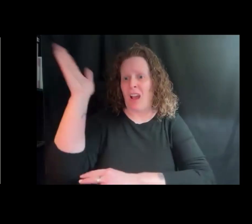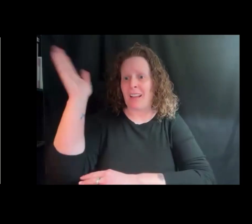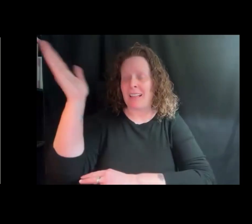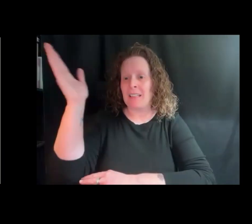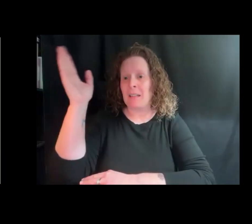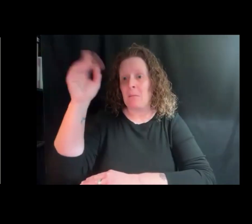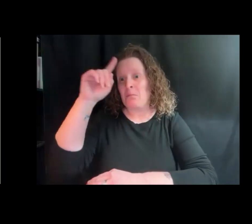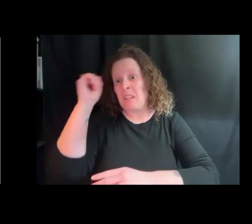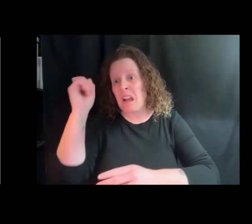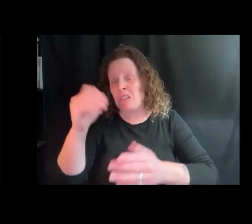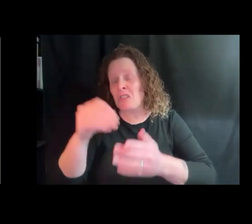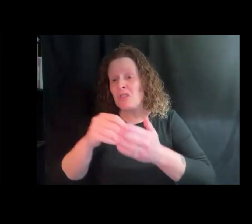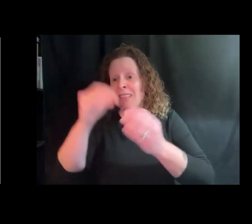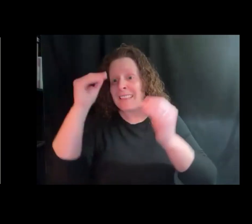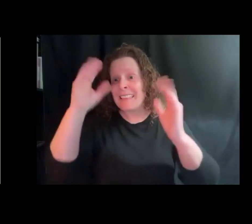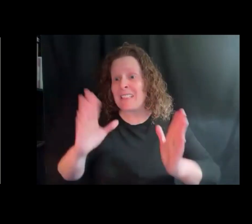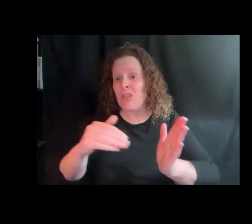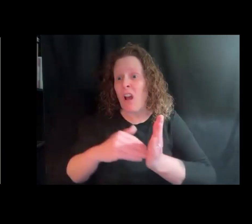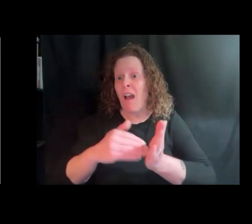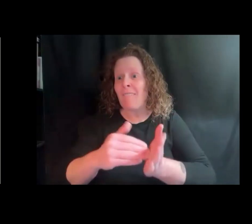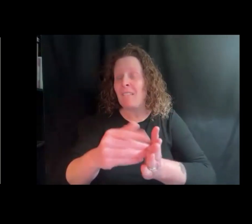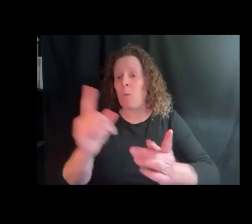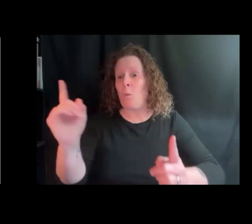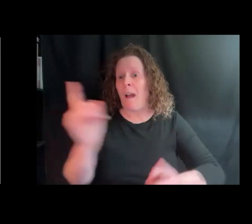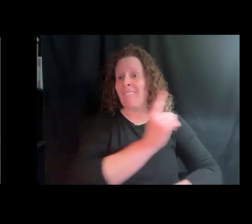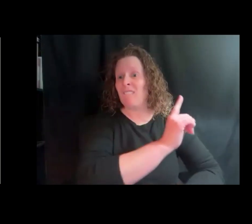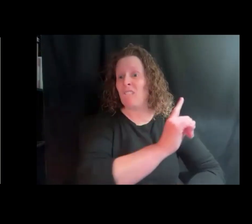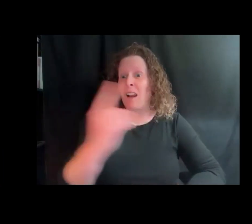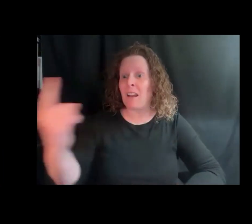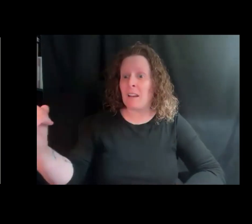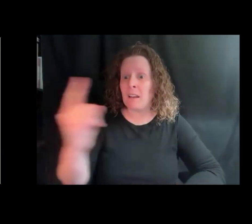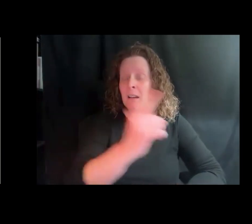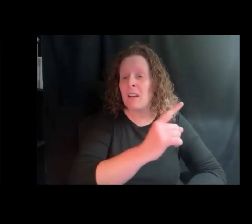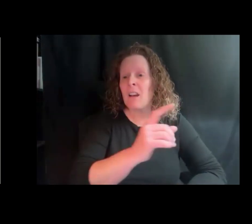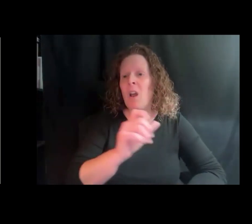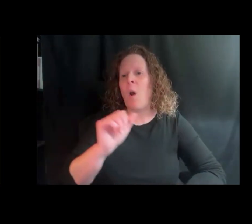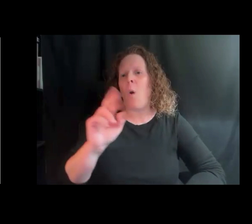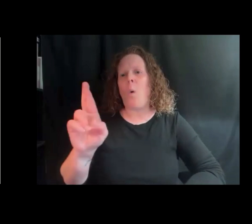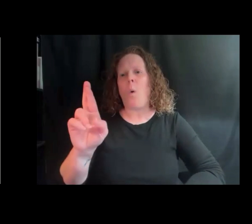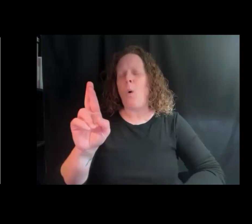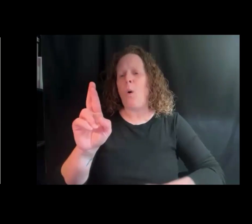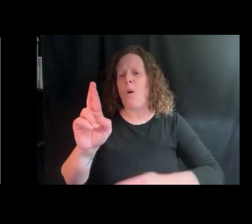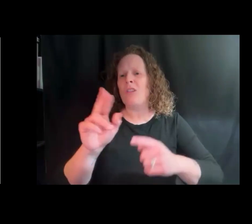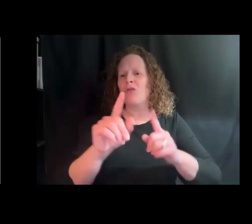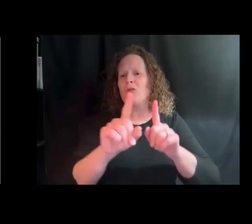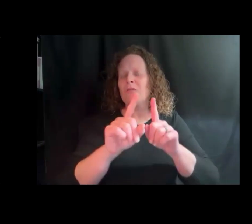the interpreter well while the teacher is talking because the teacher is walking in front of the interpreter